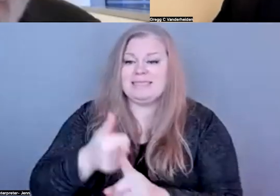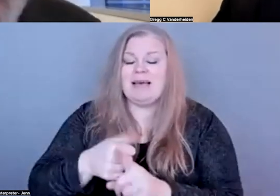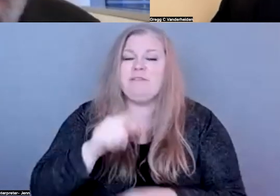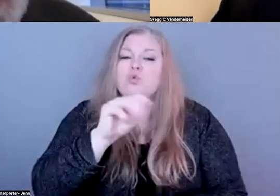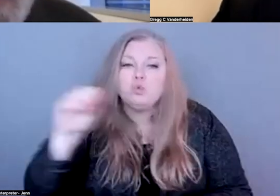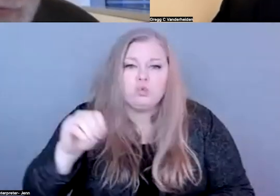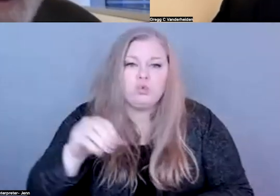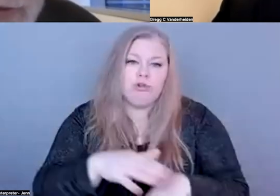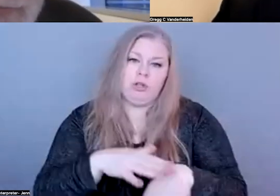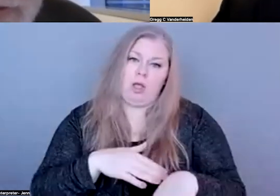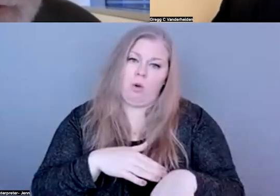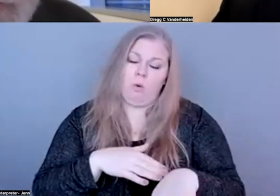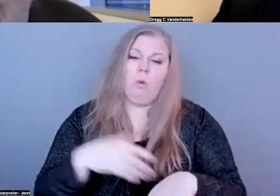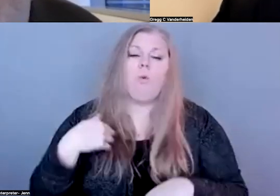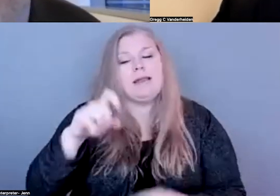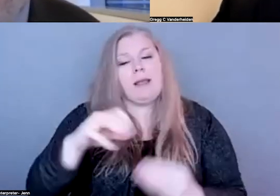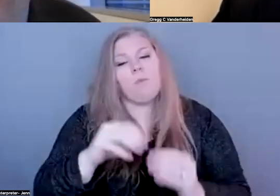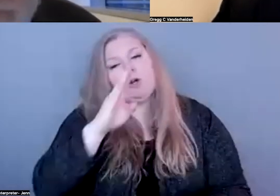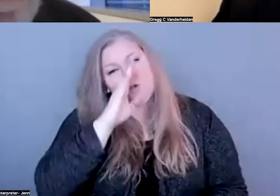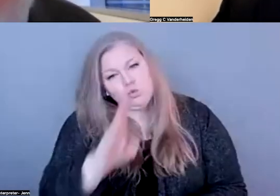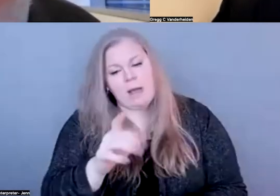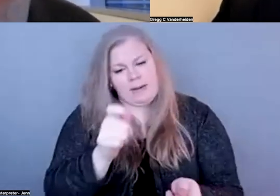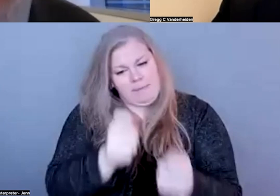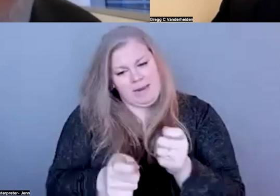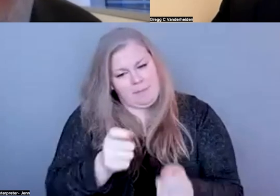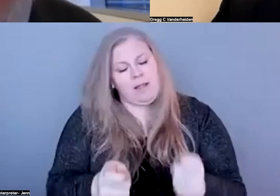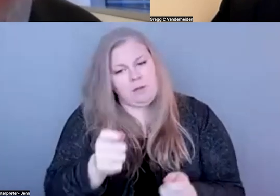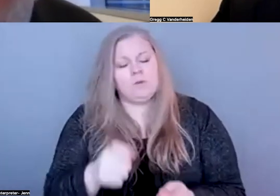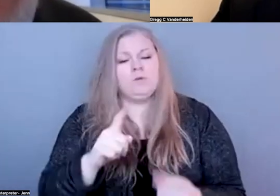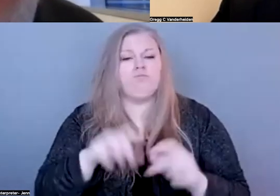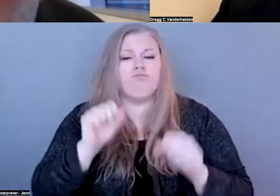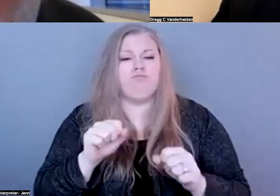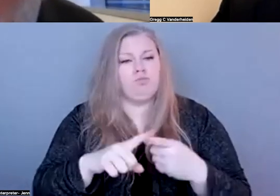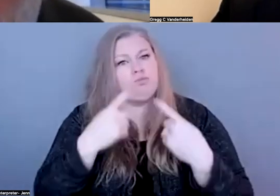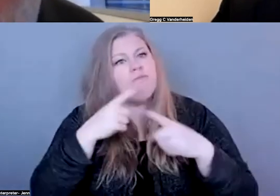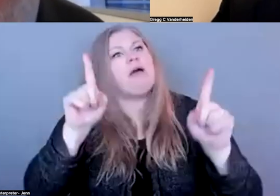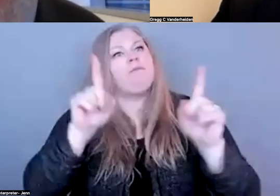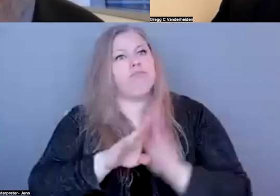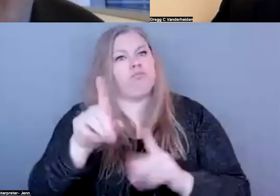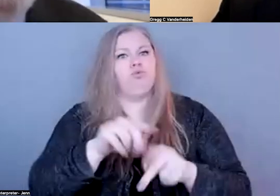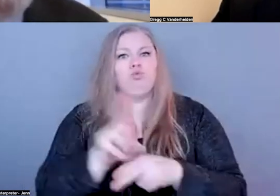we needed more direct manipulation in order to be effective in using various interfaces and there